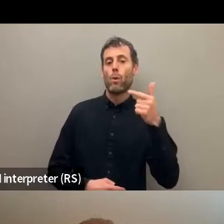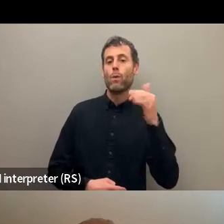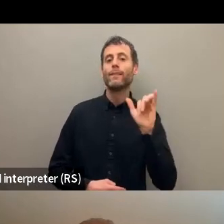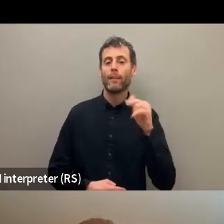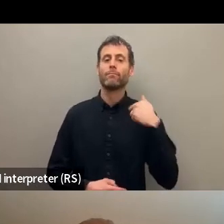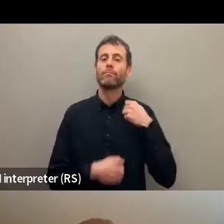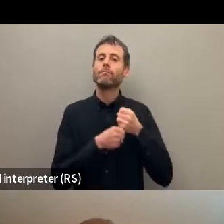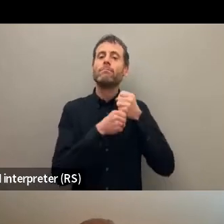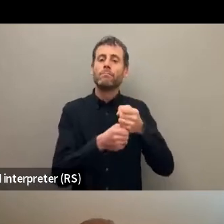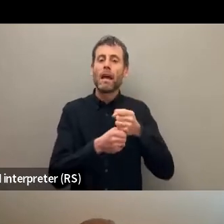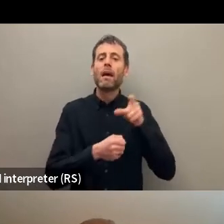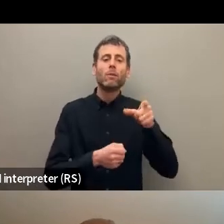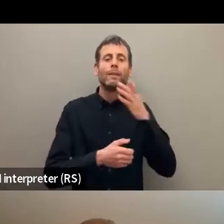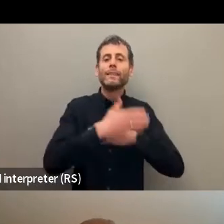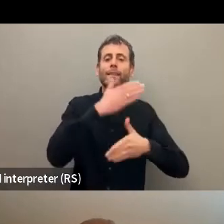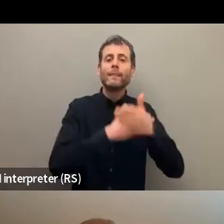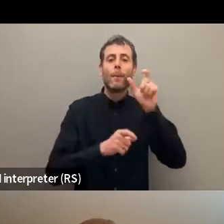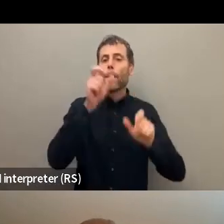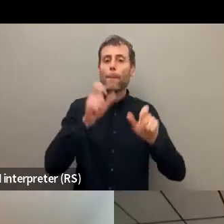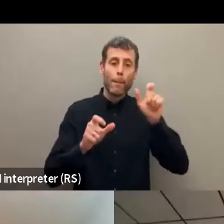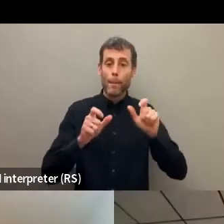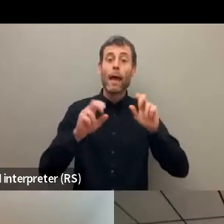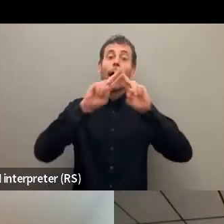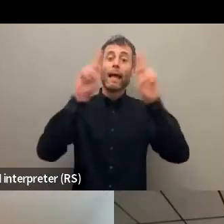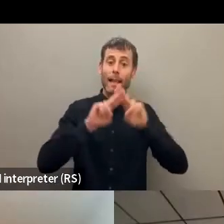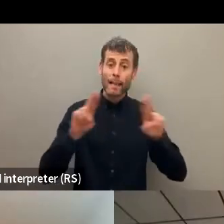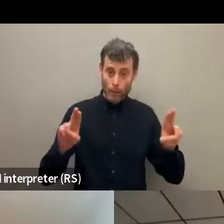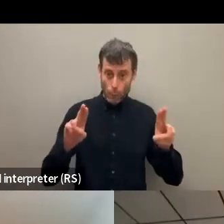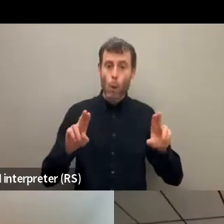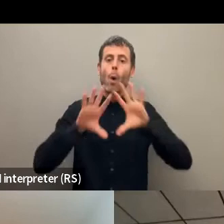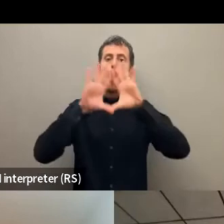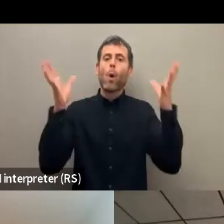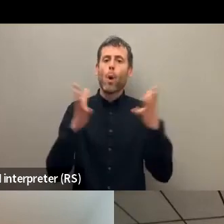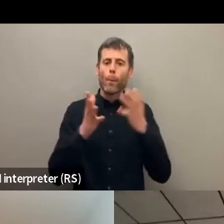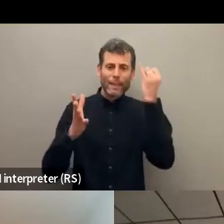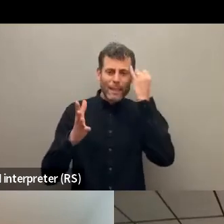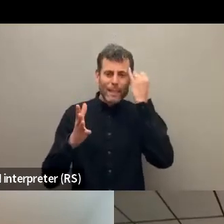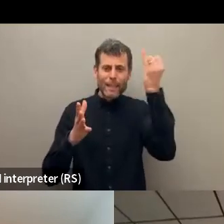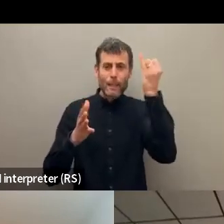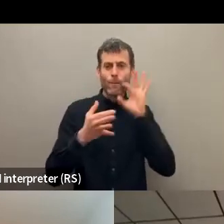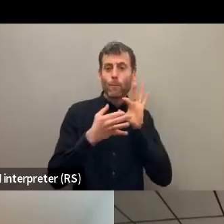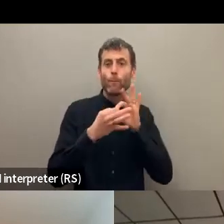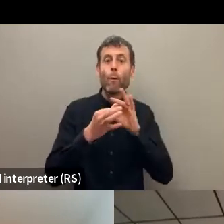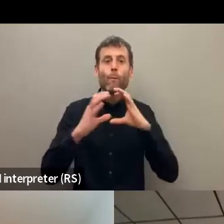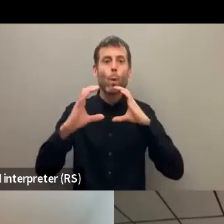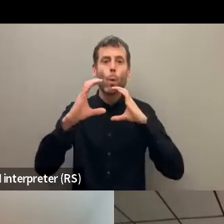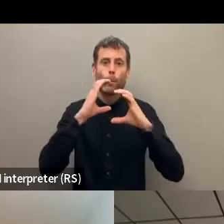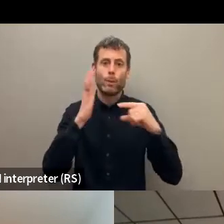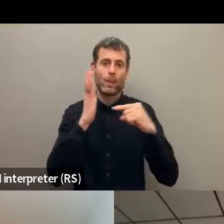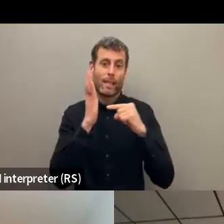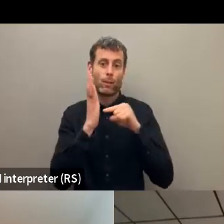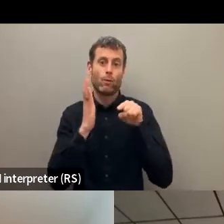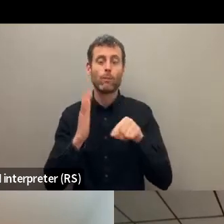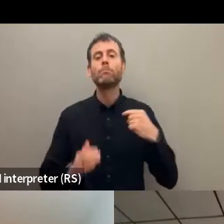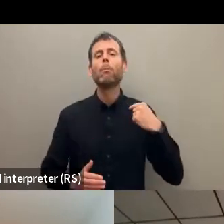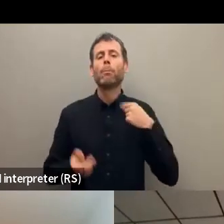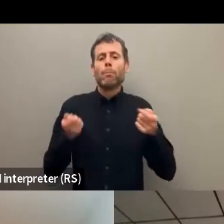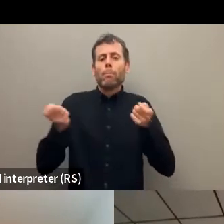Mohammed Ali Loutfy: Disabled people's International and the global initiative for inclusive information.